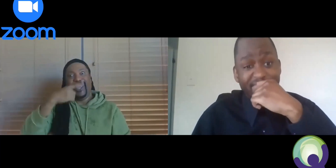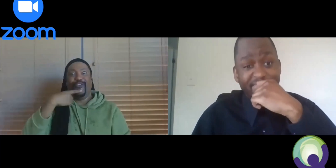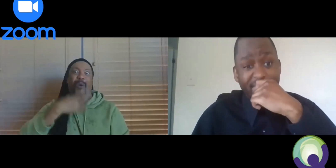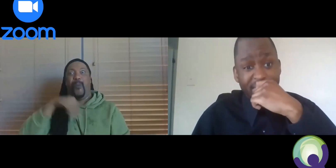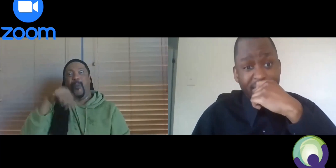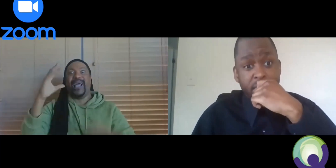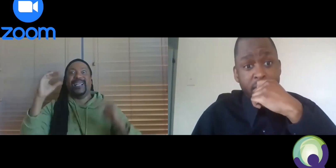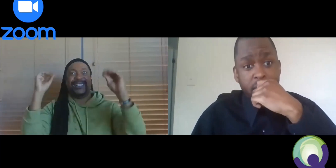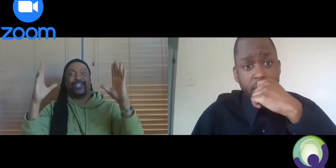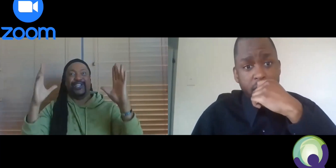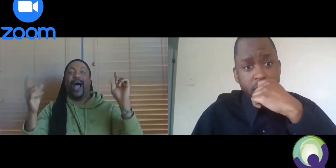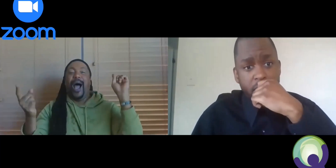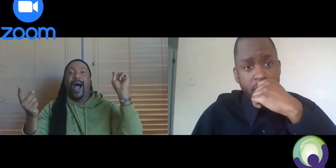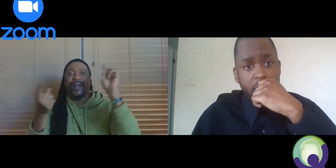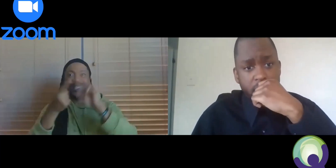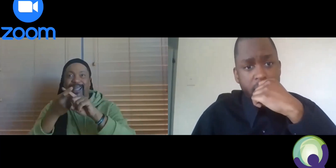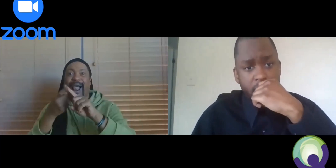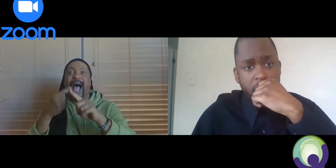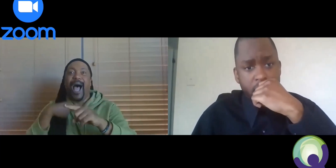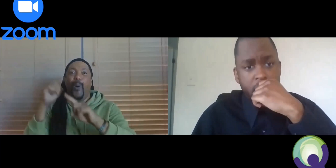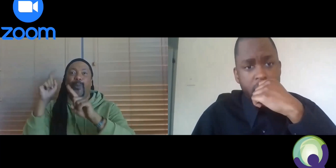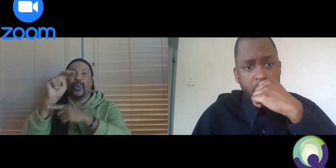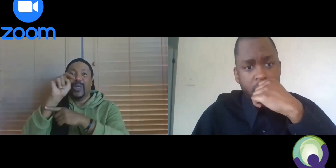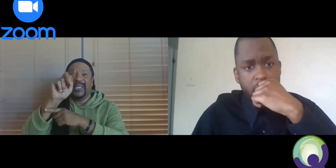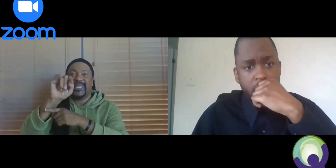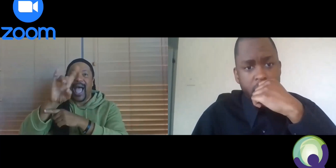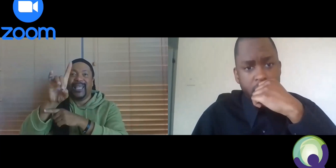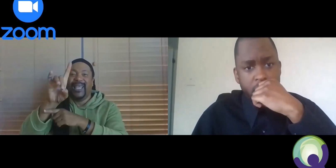In my experience there were more hearing white teachers until I went to NTID,